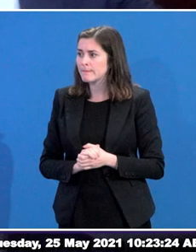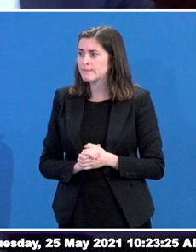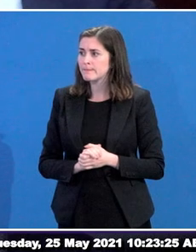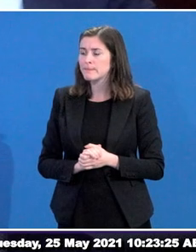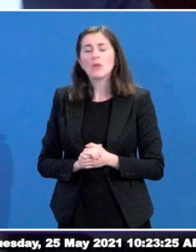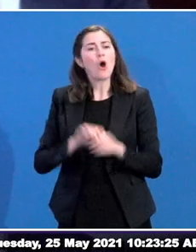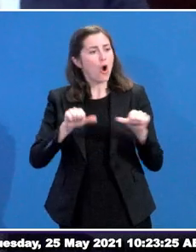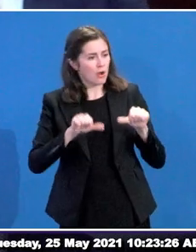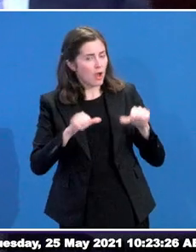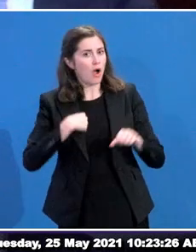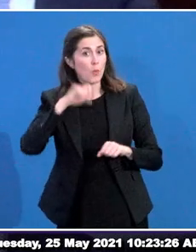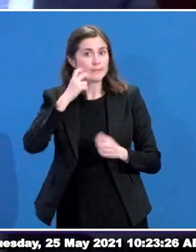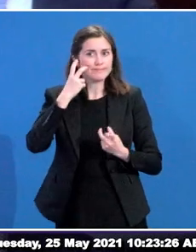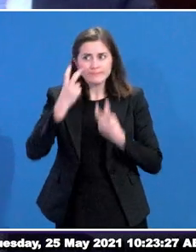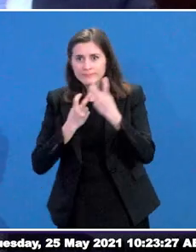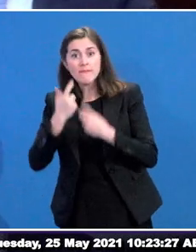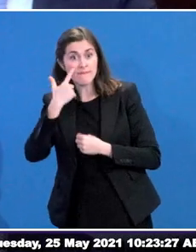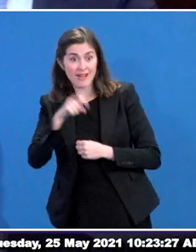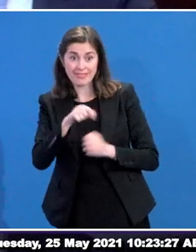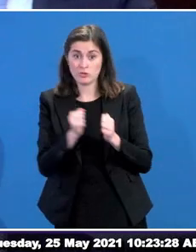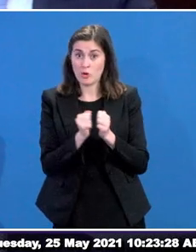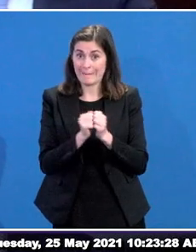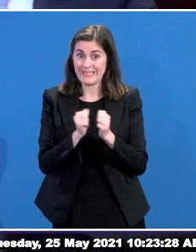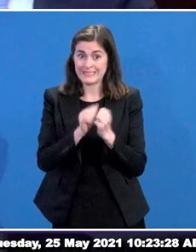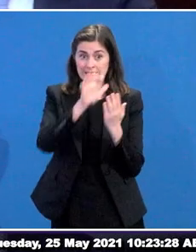Yap. MS EASTMAN: And it may be